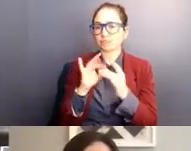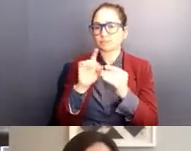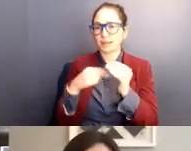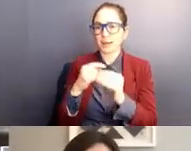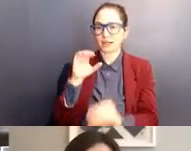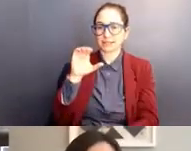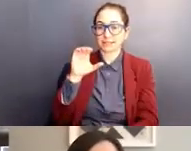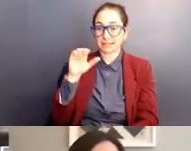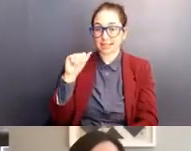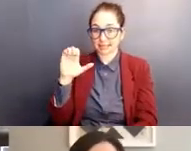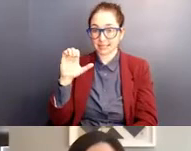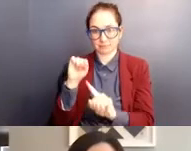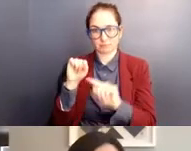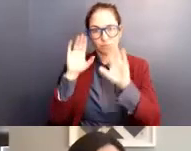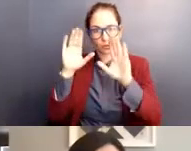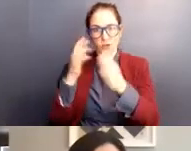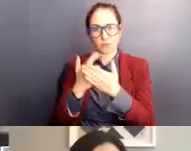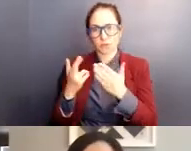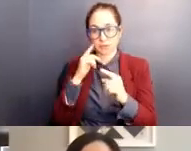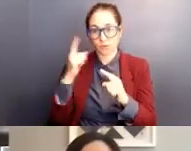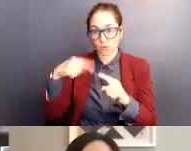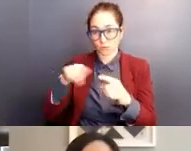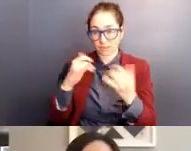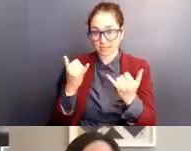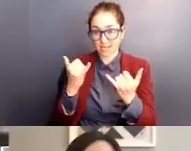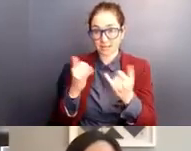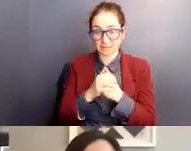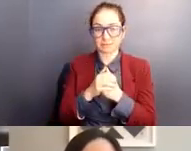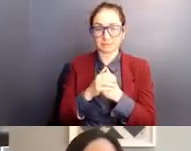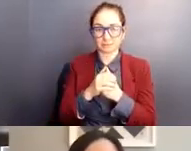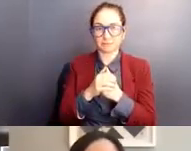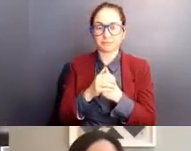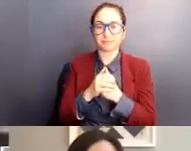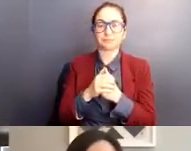resource for you today. And Chicago Cultural Accessibility